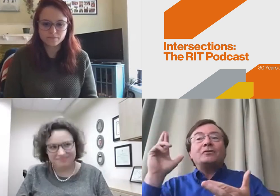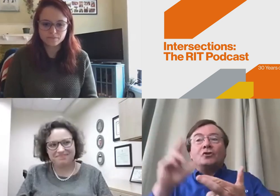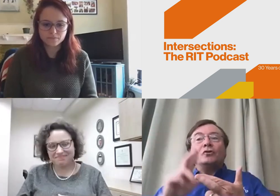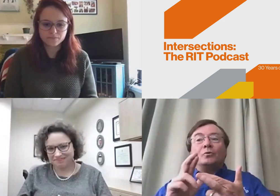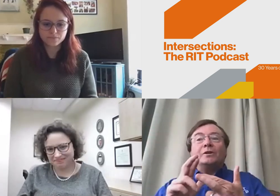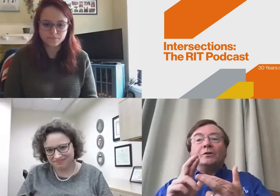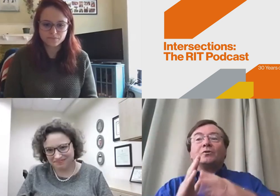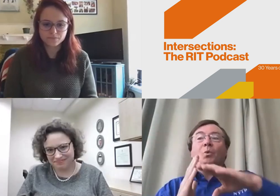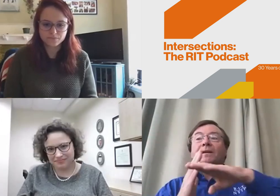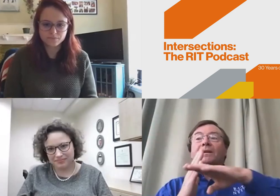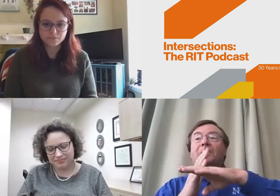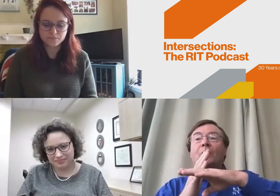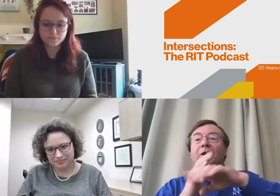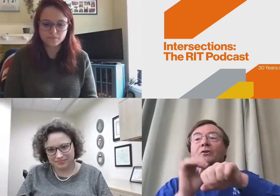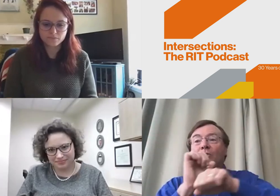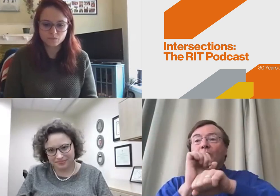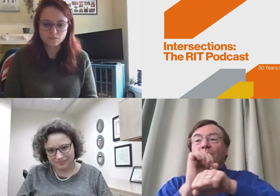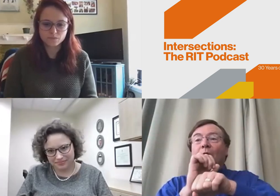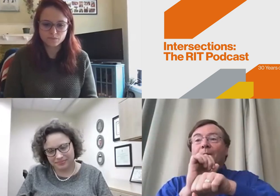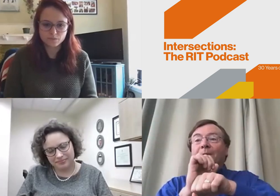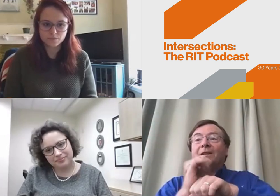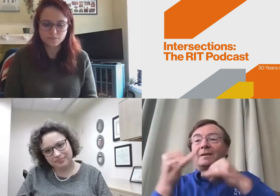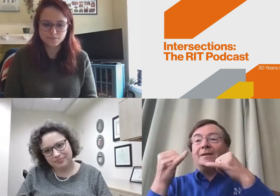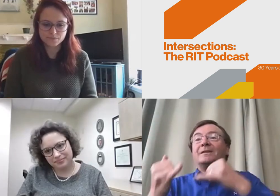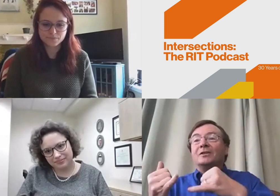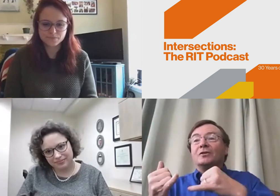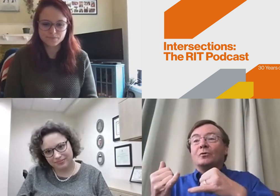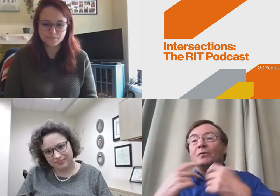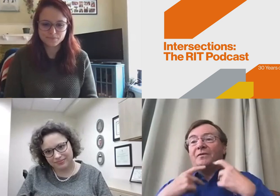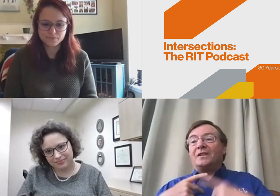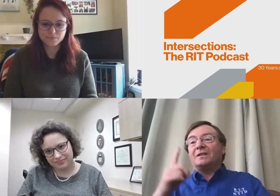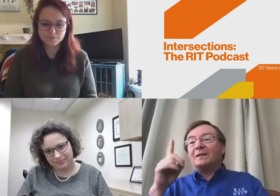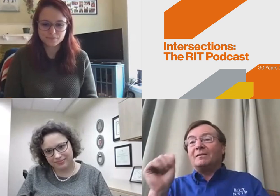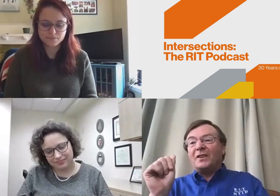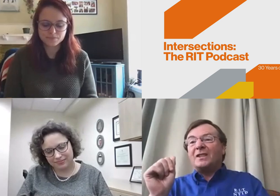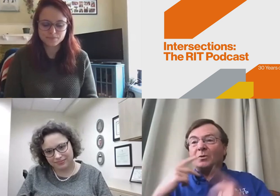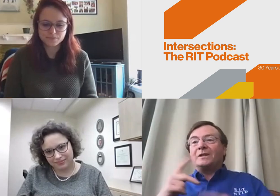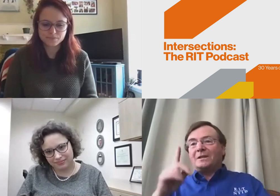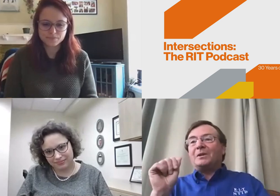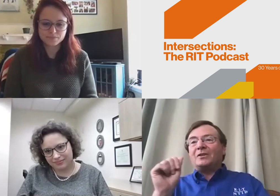should reduce one of the barriers to employment that individuals with physical disabilities